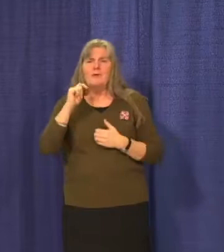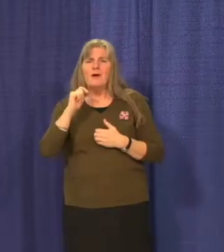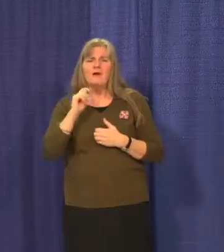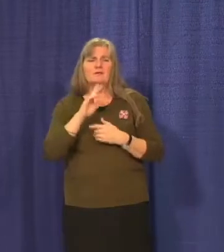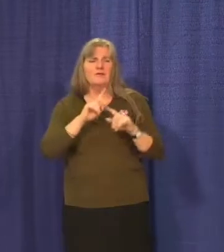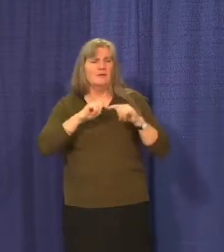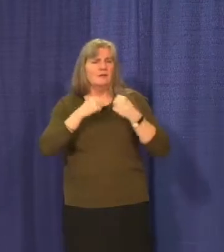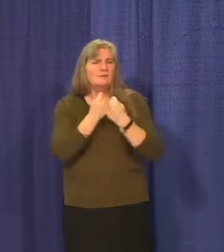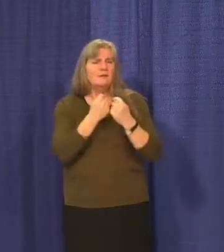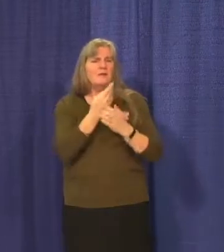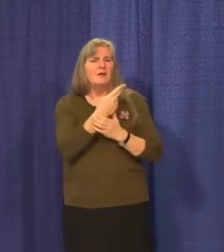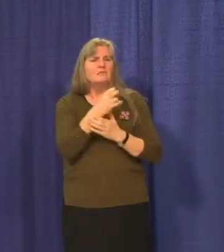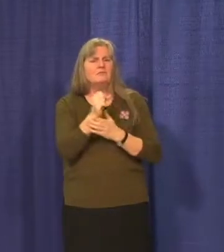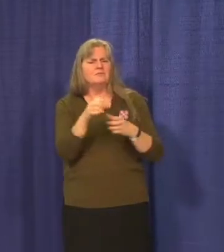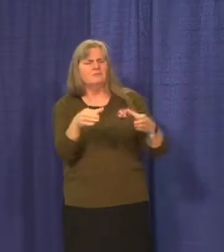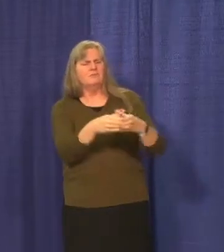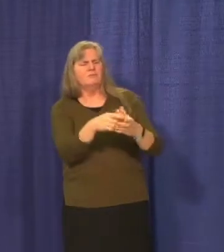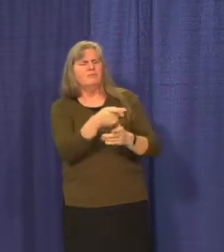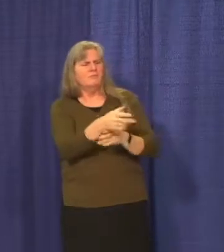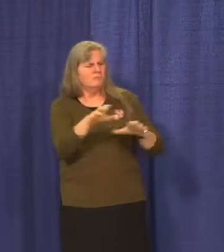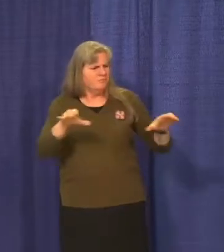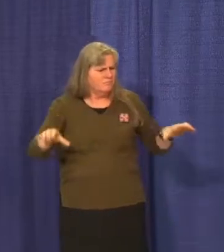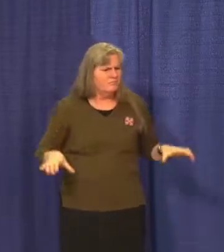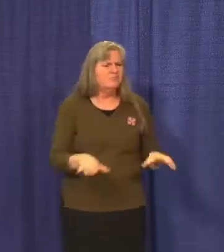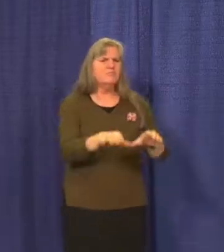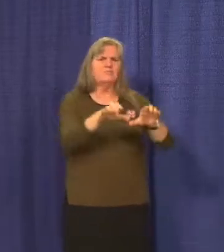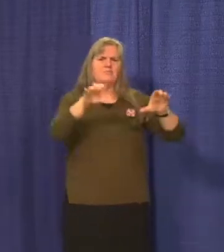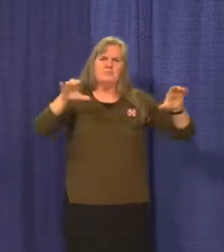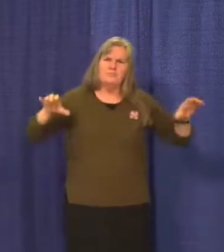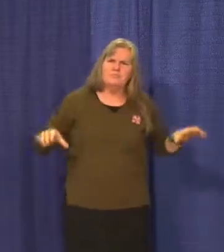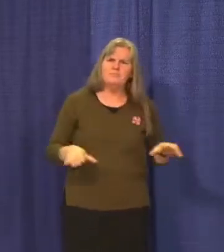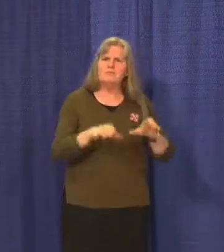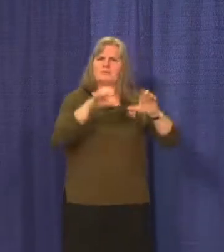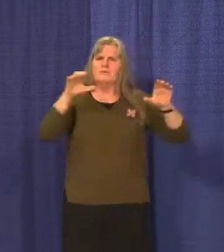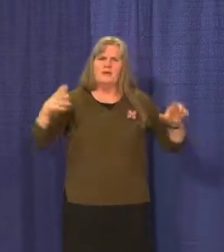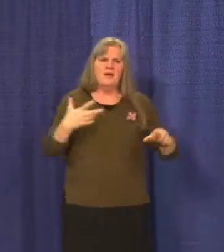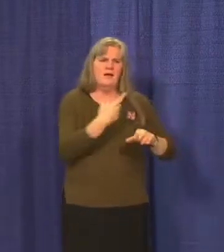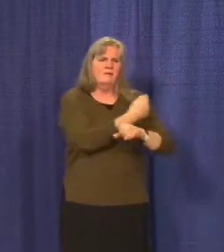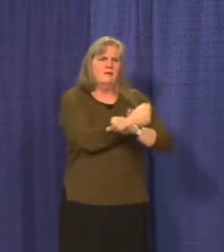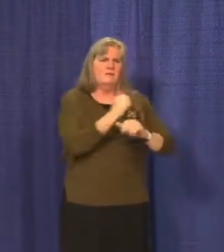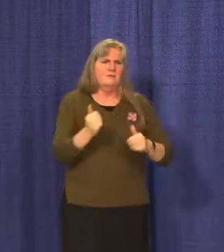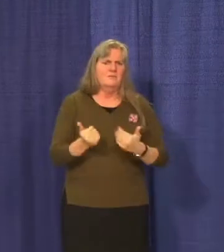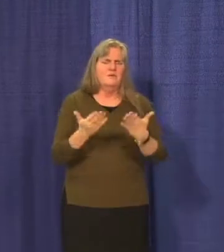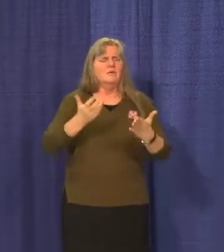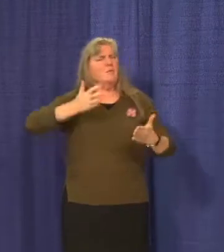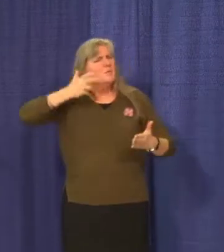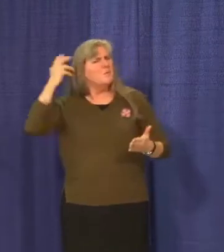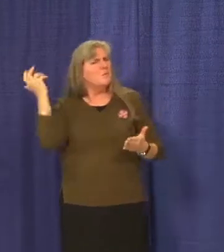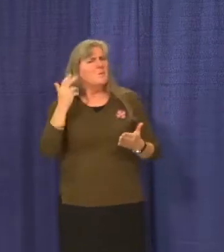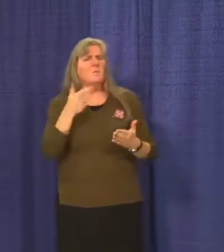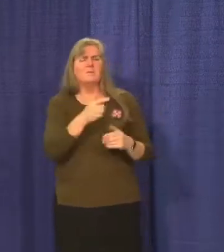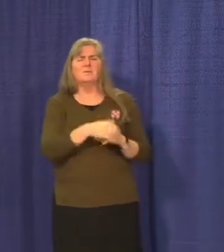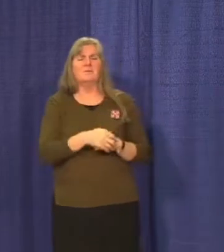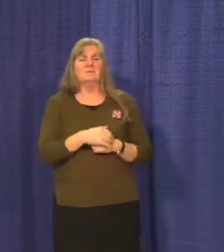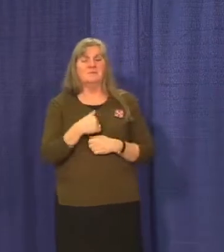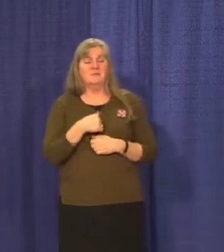Frost and the team at health and social services who are really driving this vaccination and shish -- initiative.